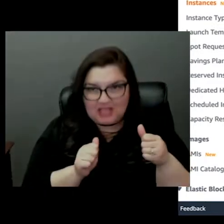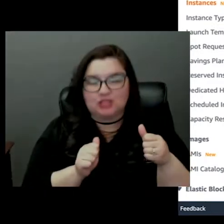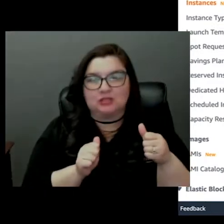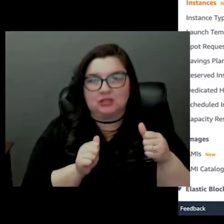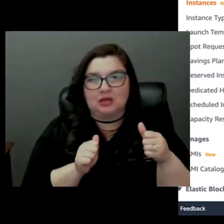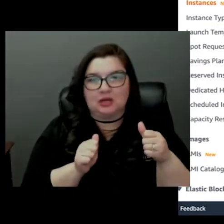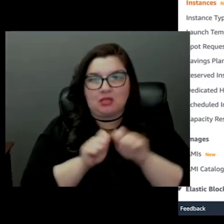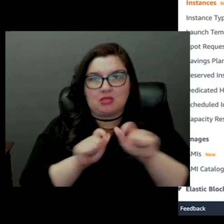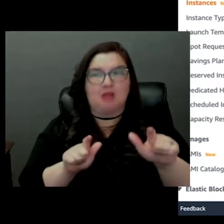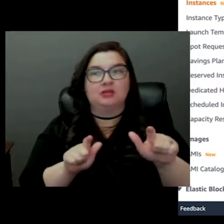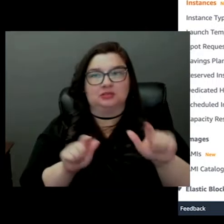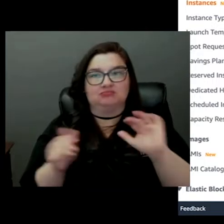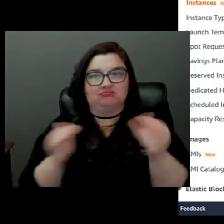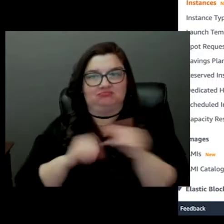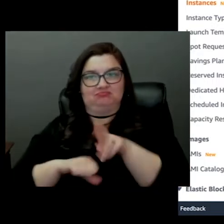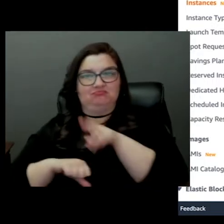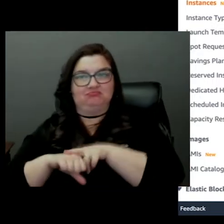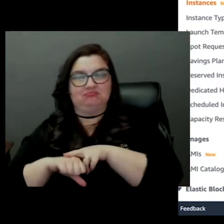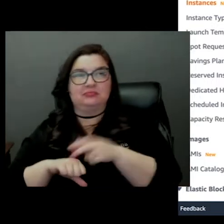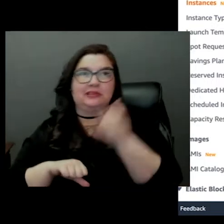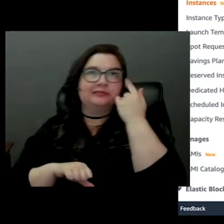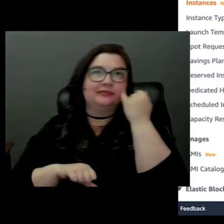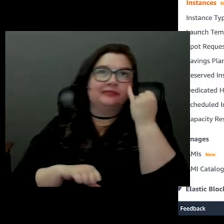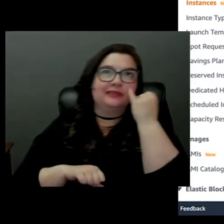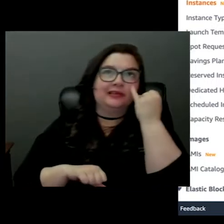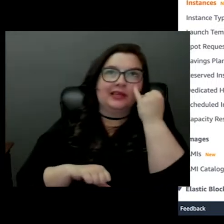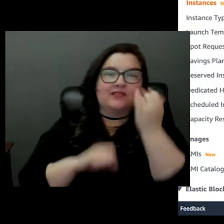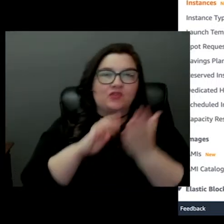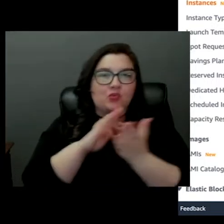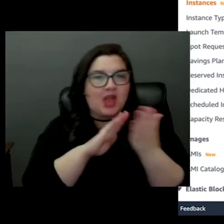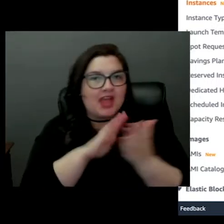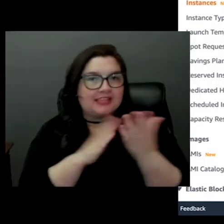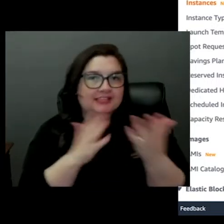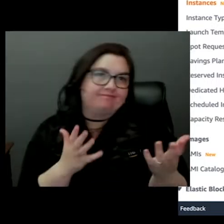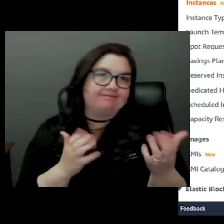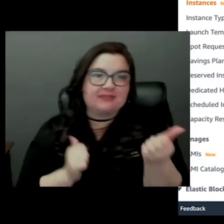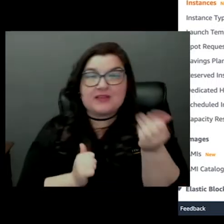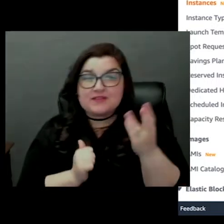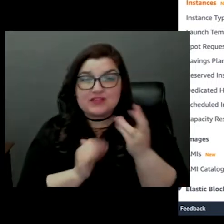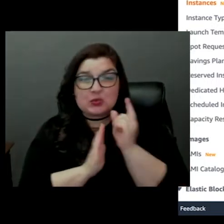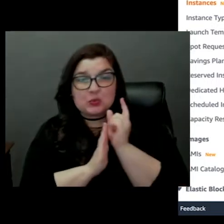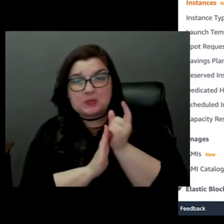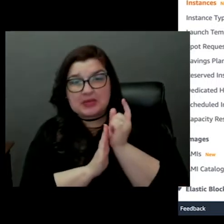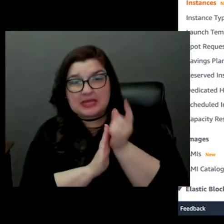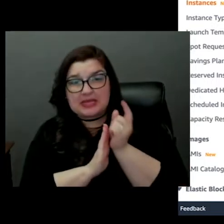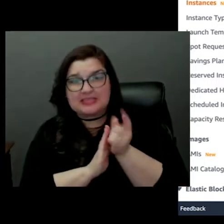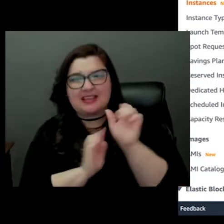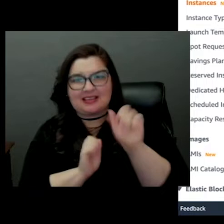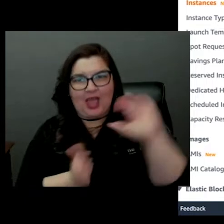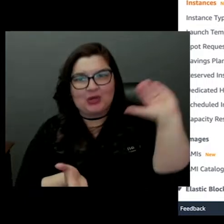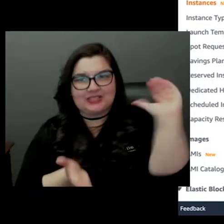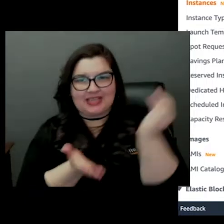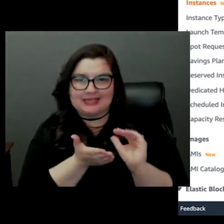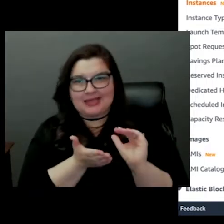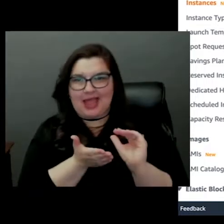So if you're running a couple of minutes for a launch, we can get that down to a minute or less.